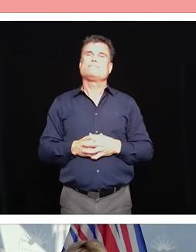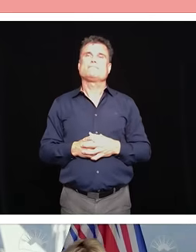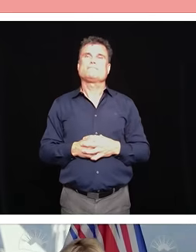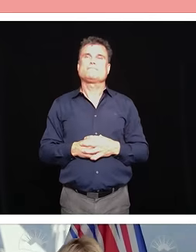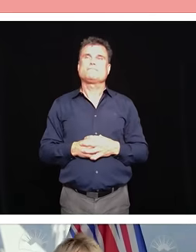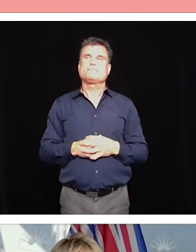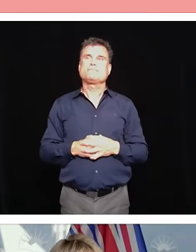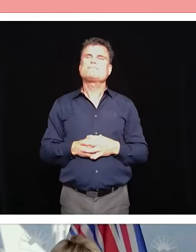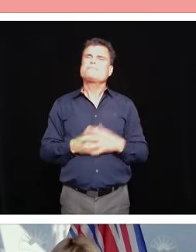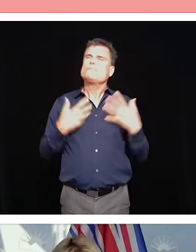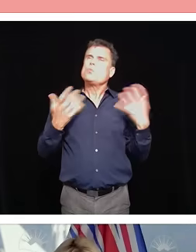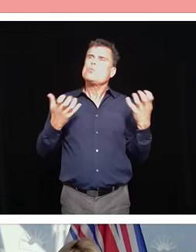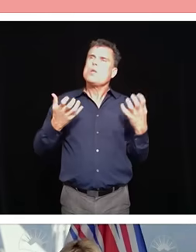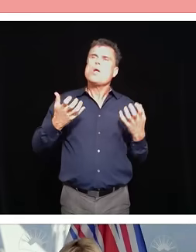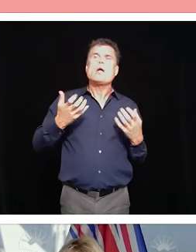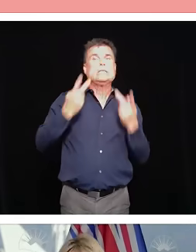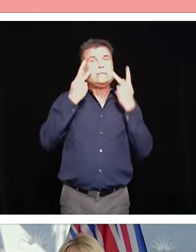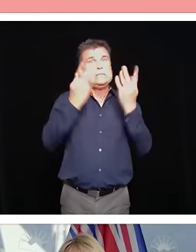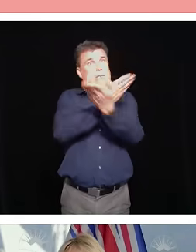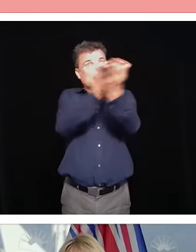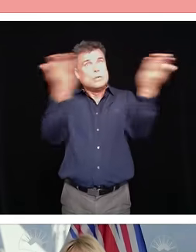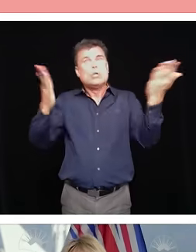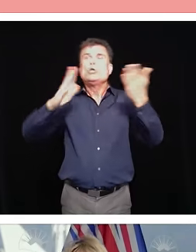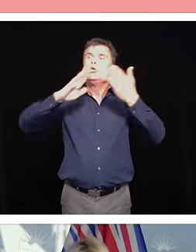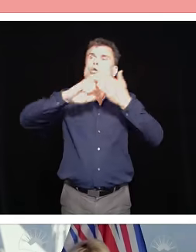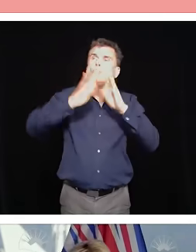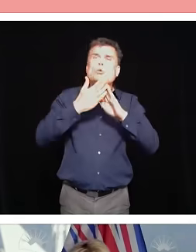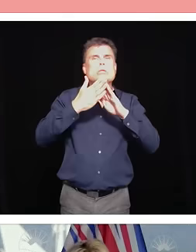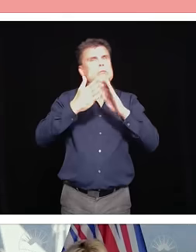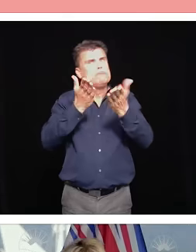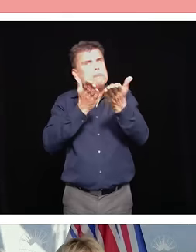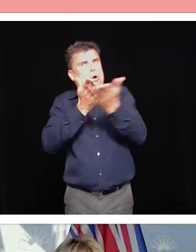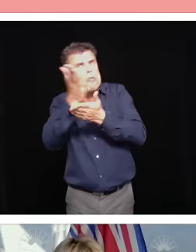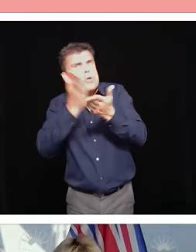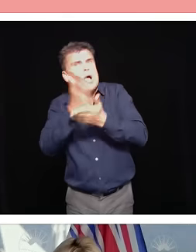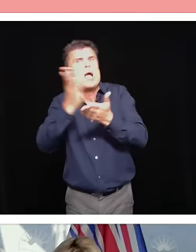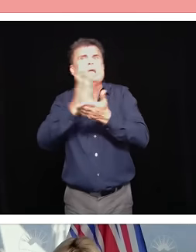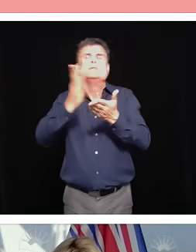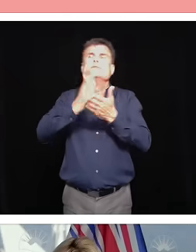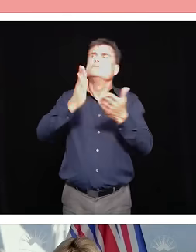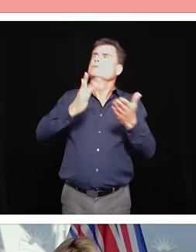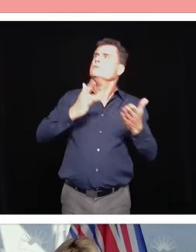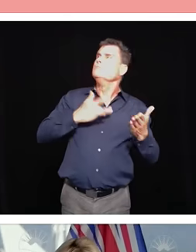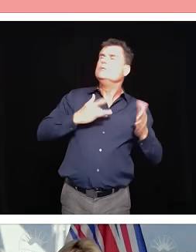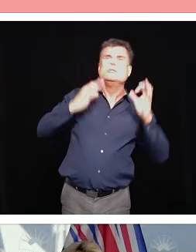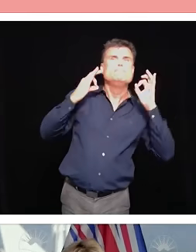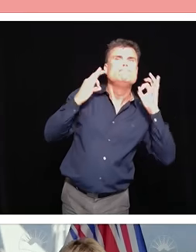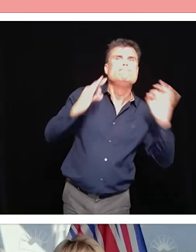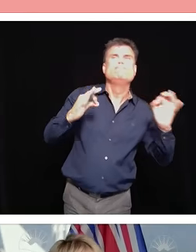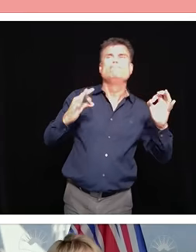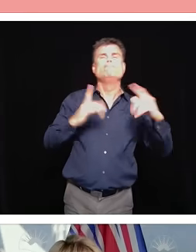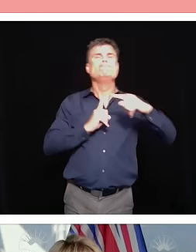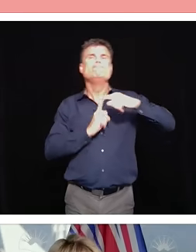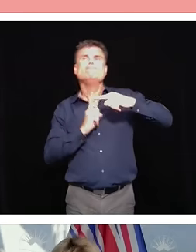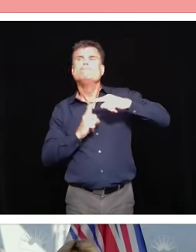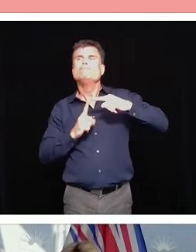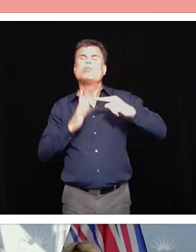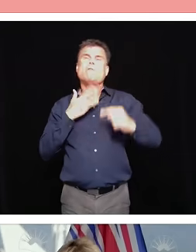related to people coming back from a large religious events in Alberta. We have a focus as we've been talking about in